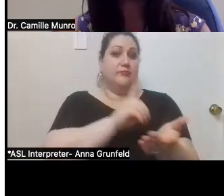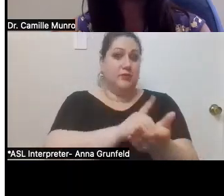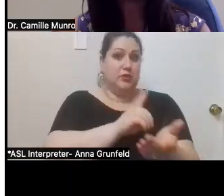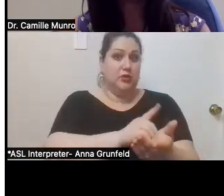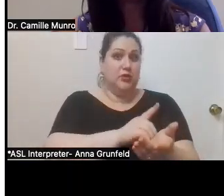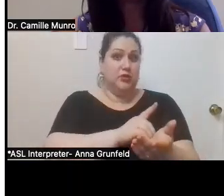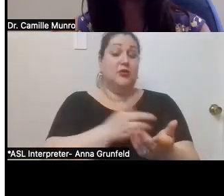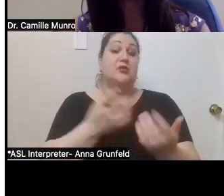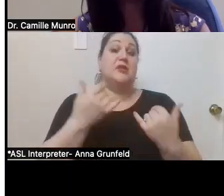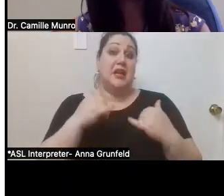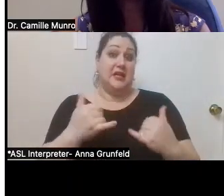Next slide, please.